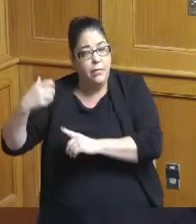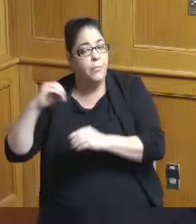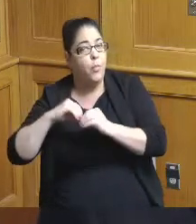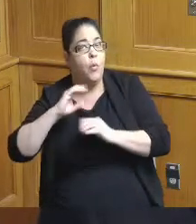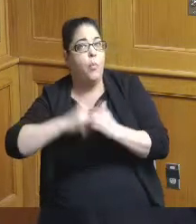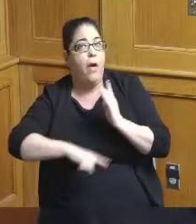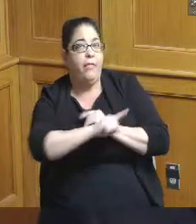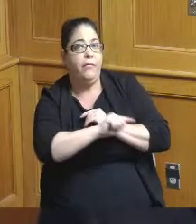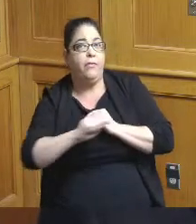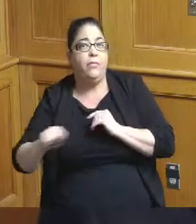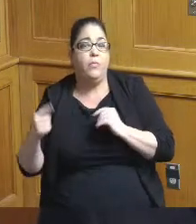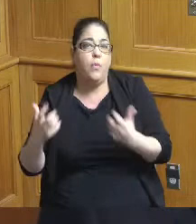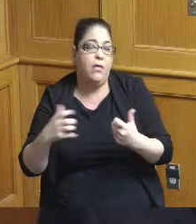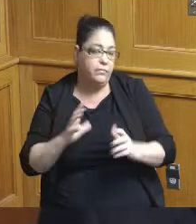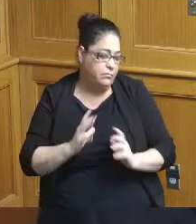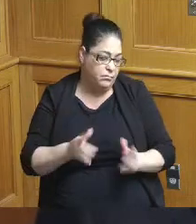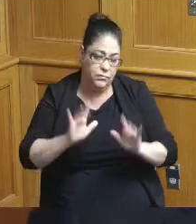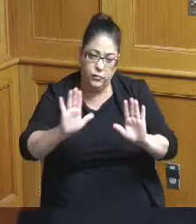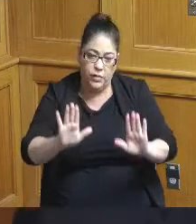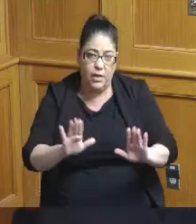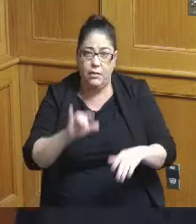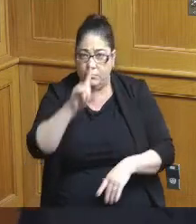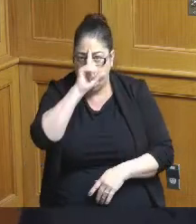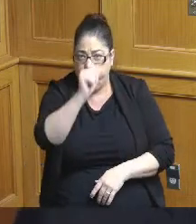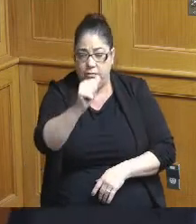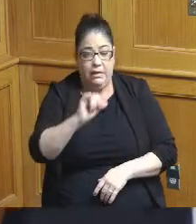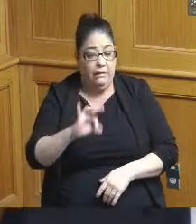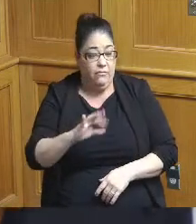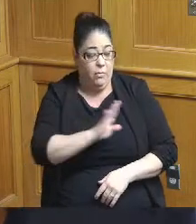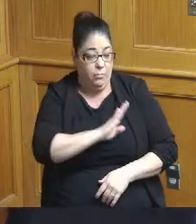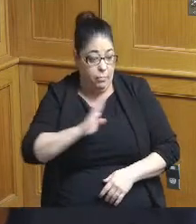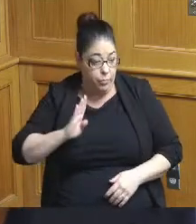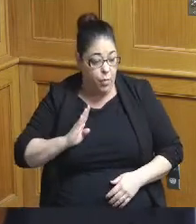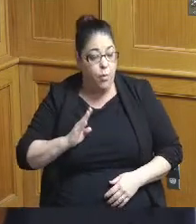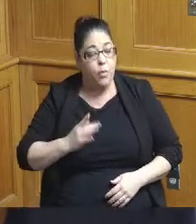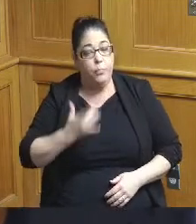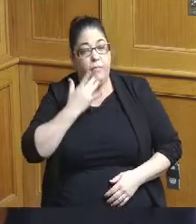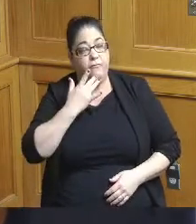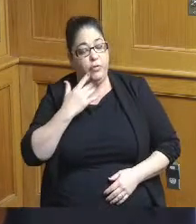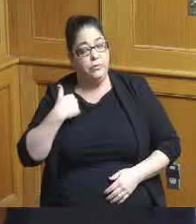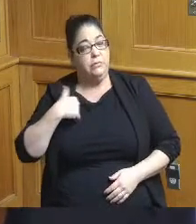I think that's that's great if if the Board would benefit from the Administration as Commissioner